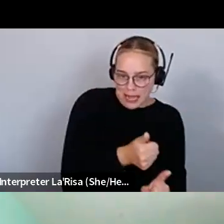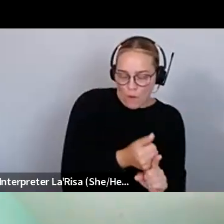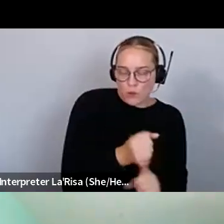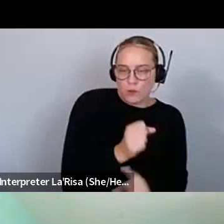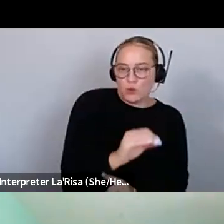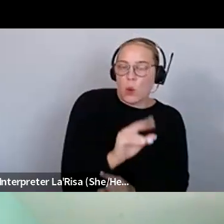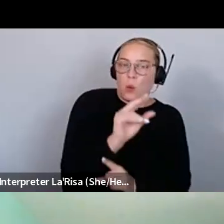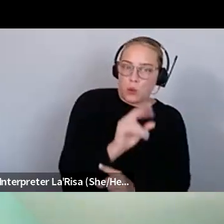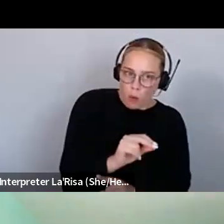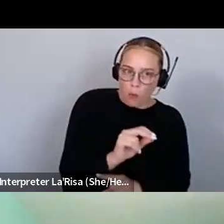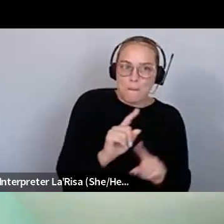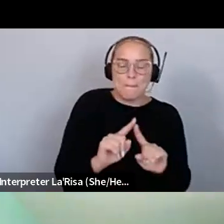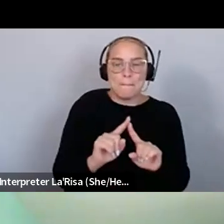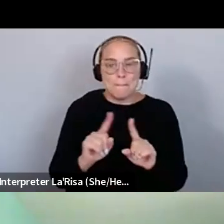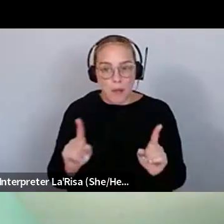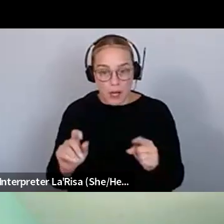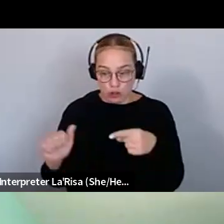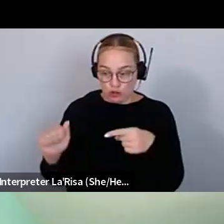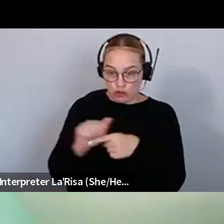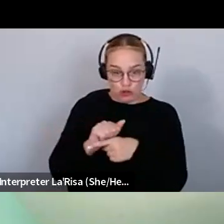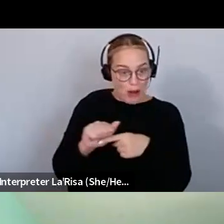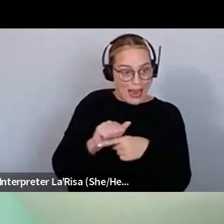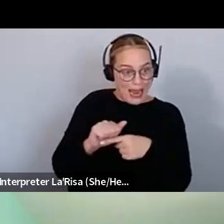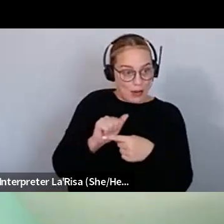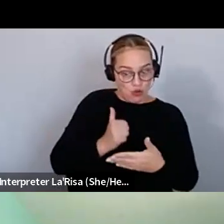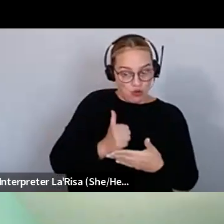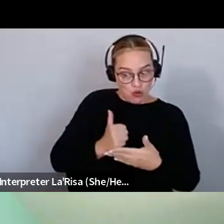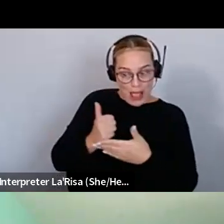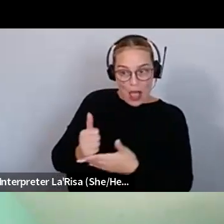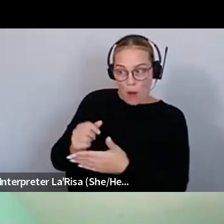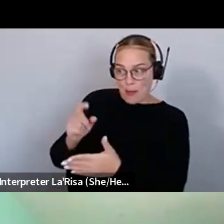They are trained in absolutely fucking nothing. They can't even provide services